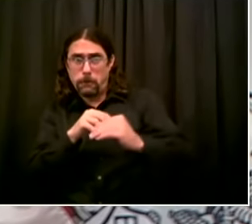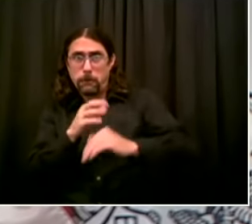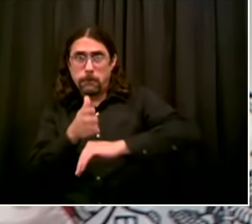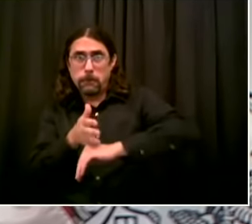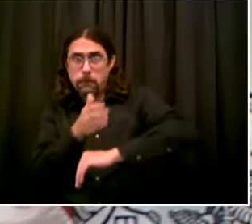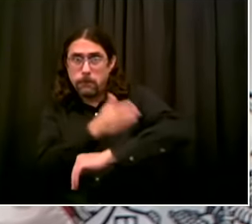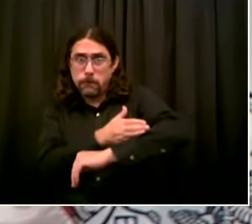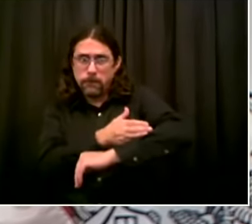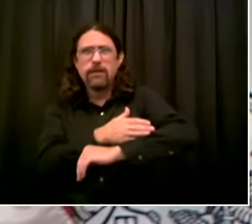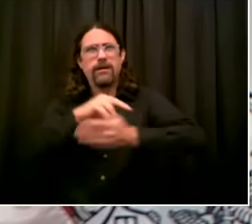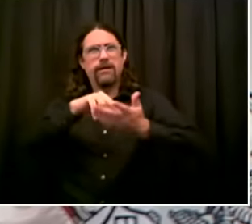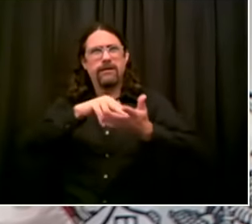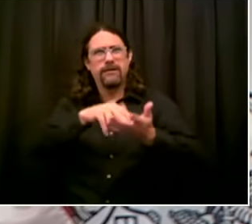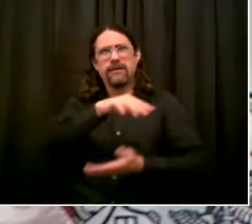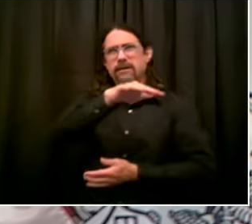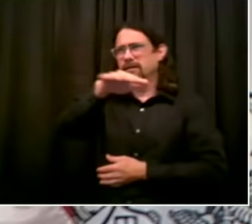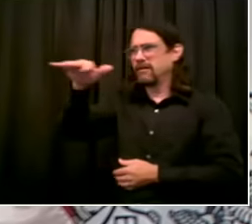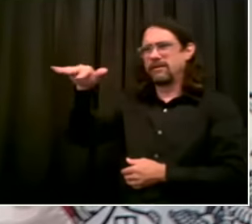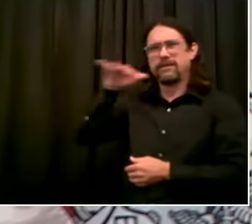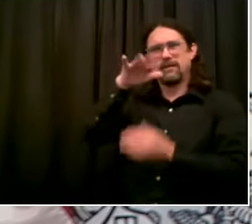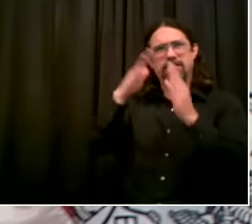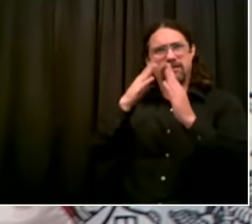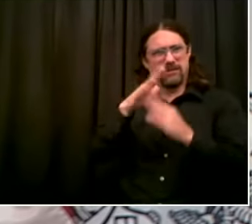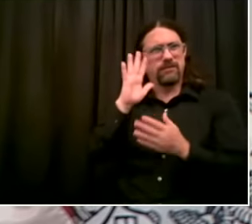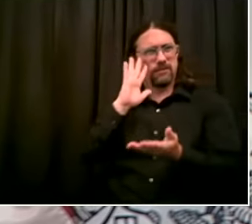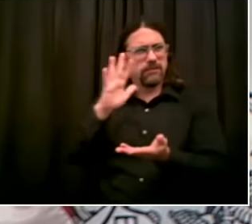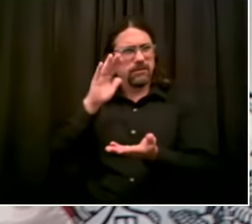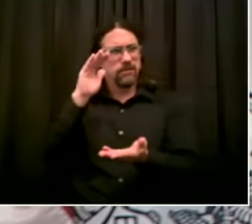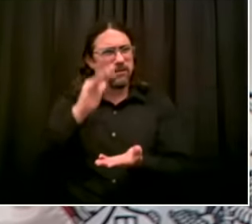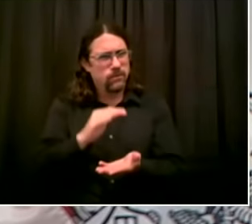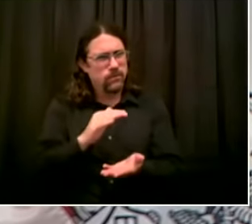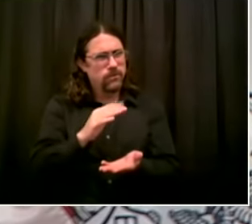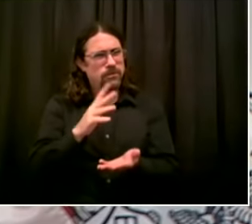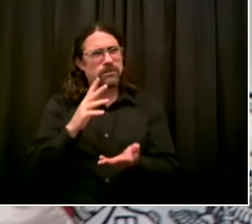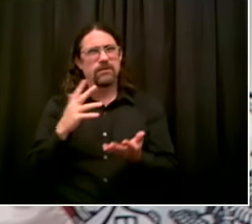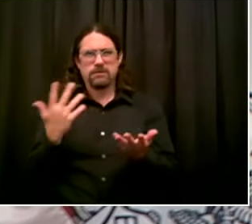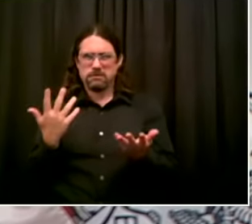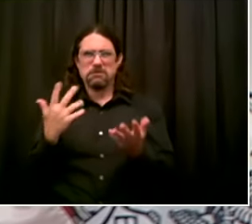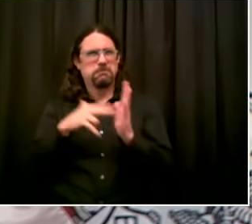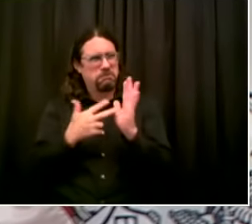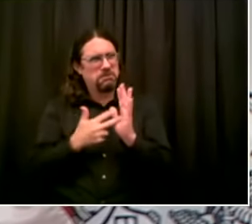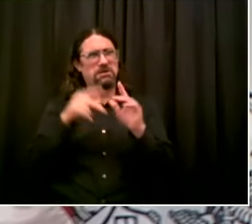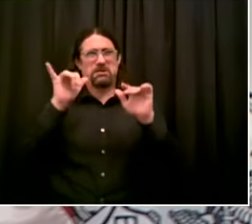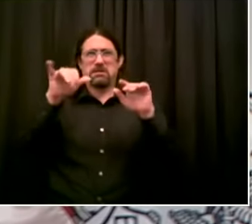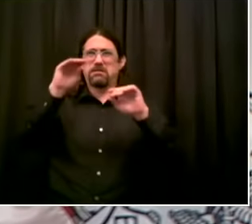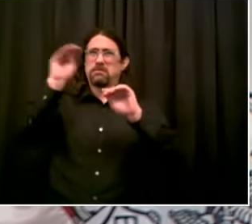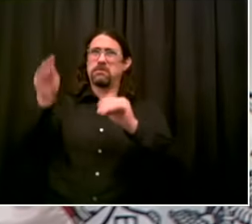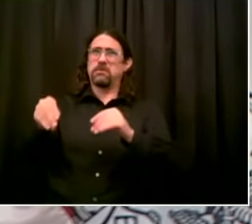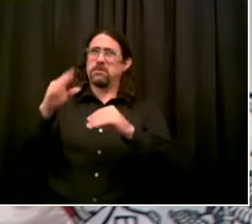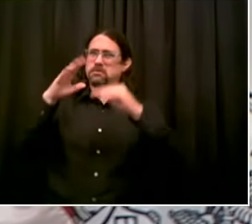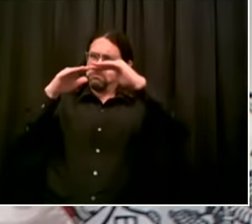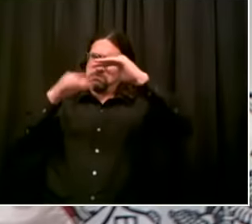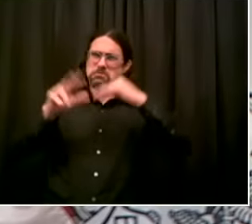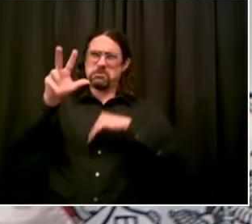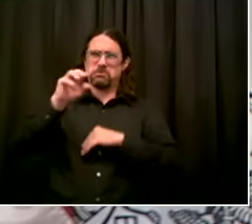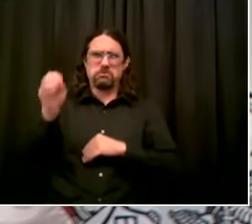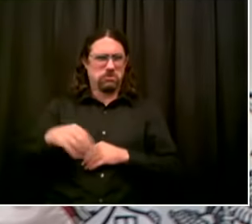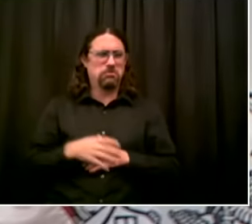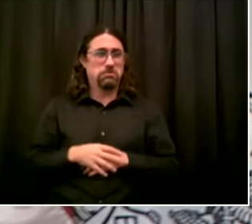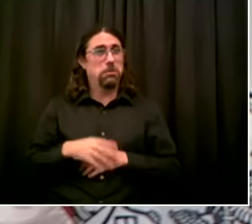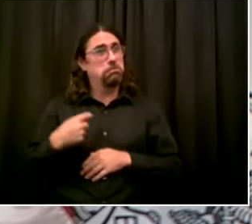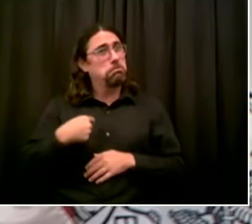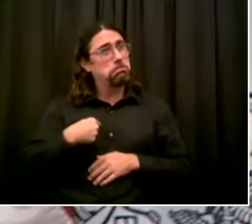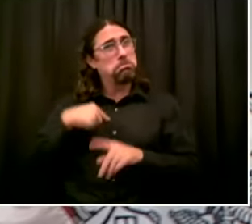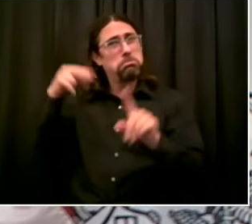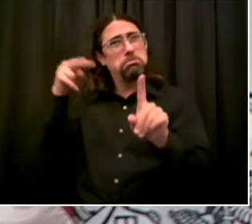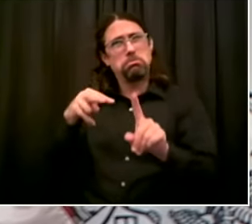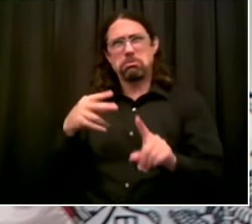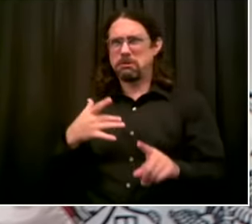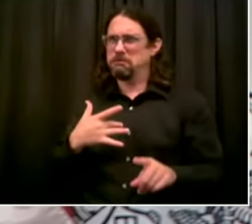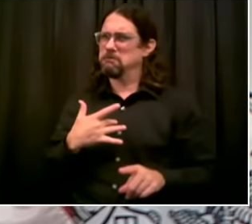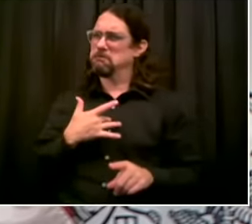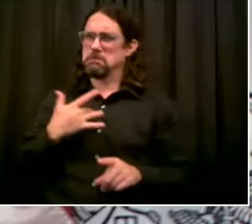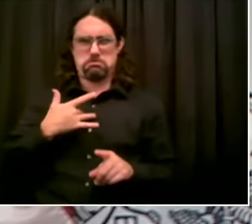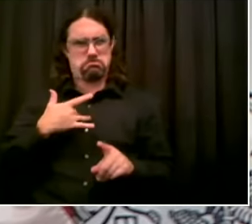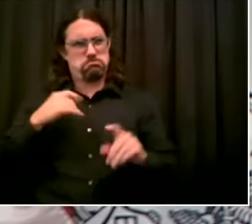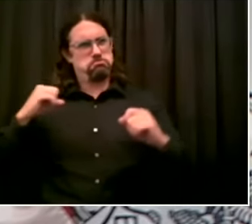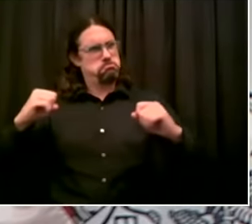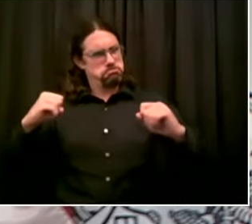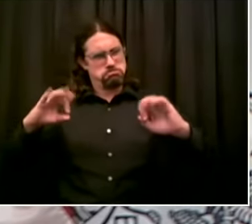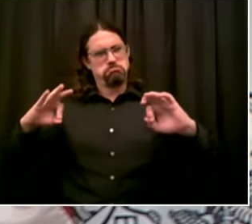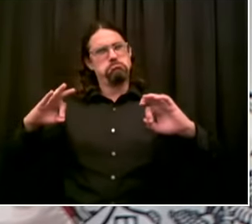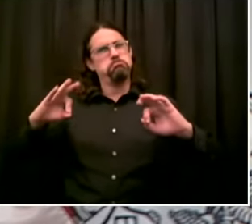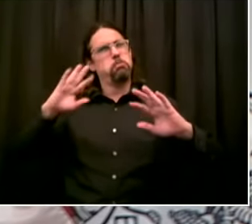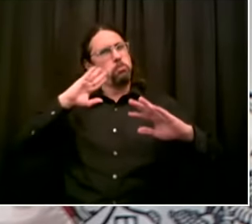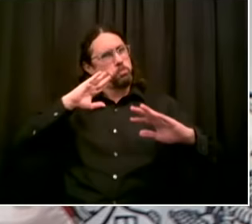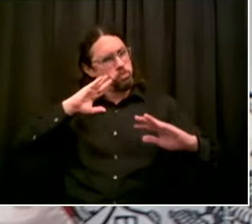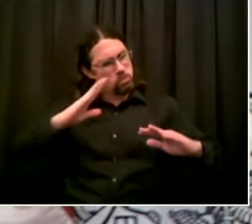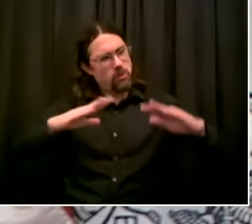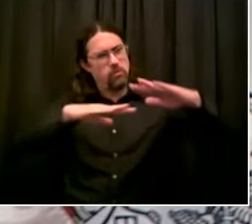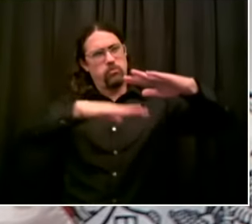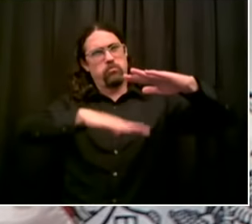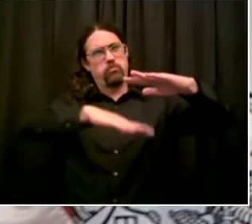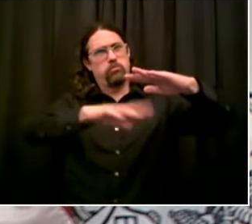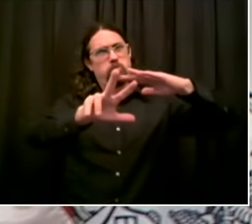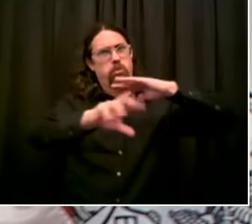TO BE MADE